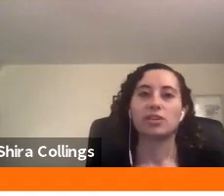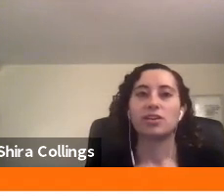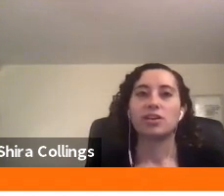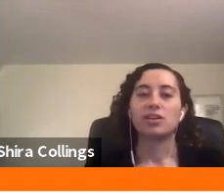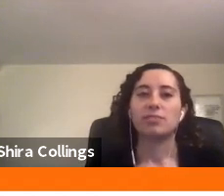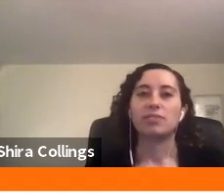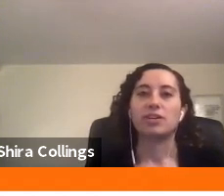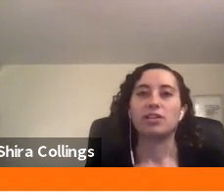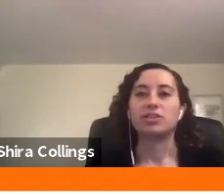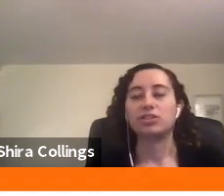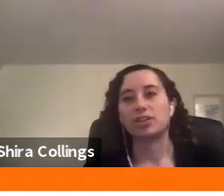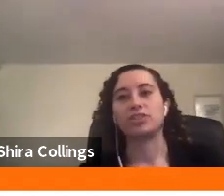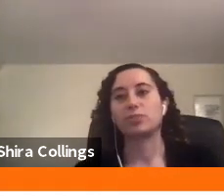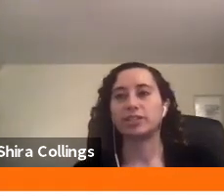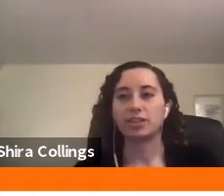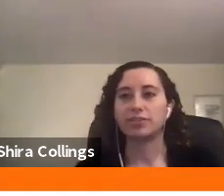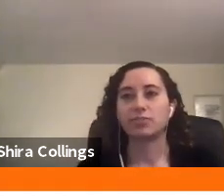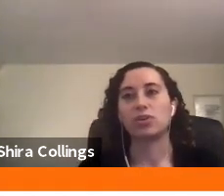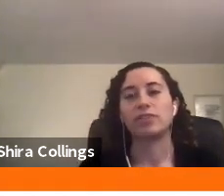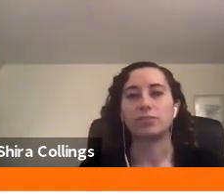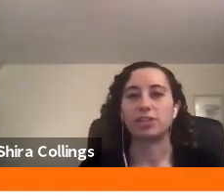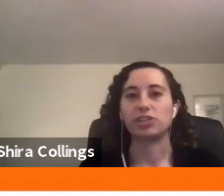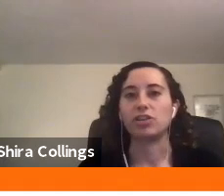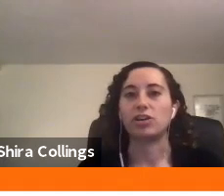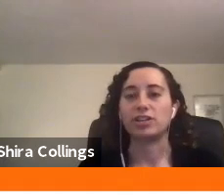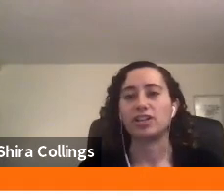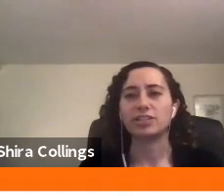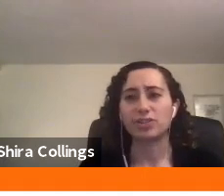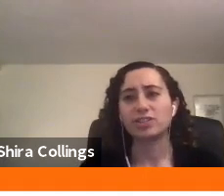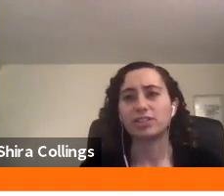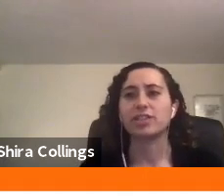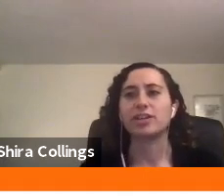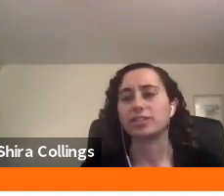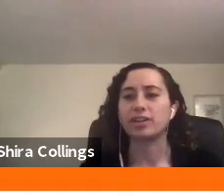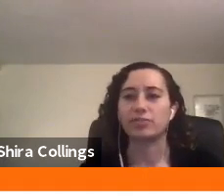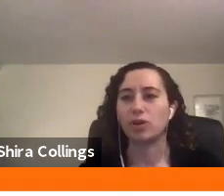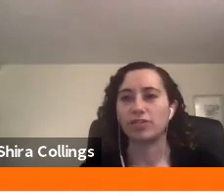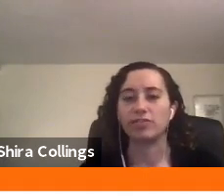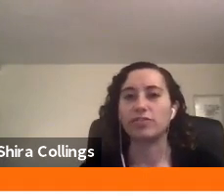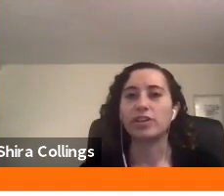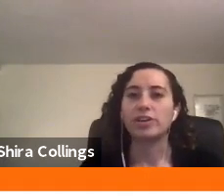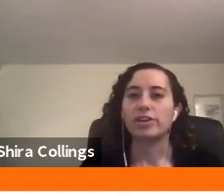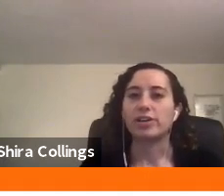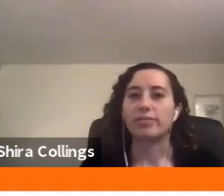seriously affects people's mental health Next slide. And I just wanted